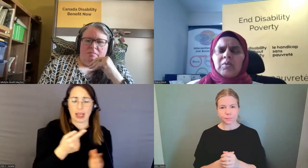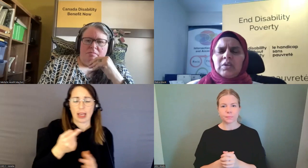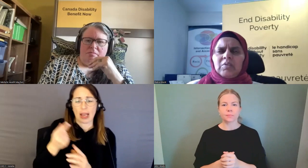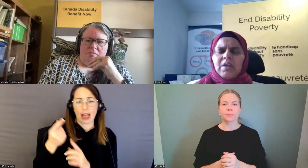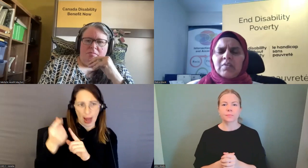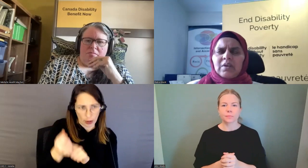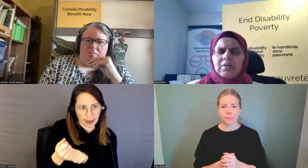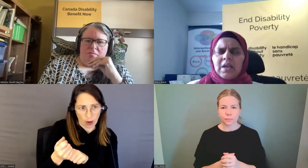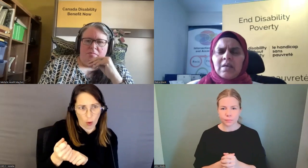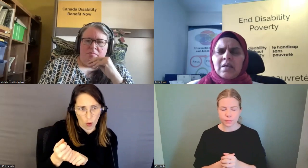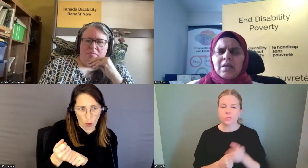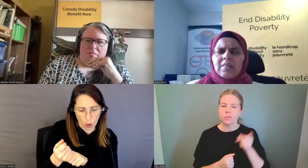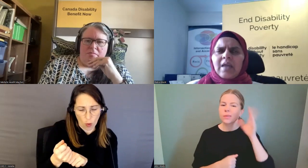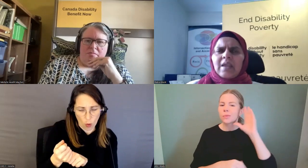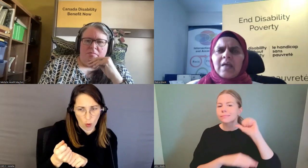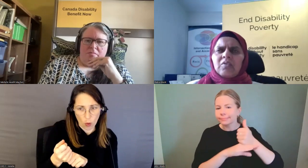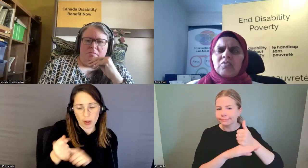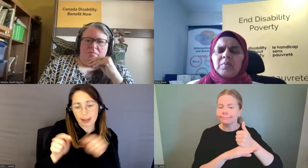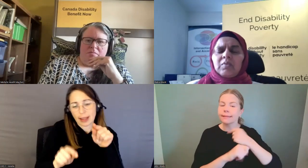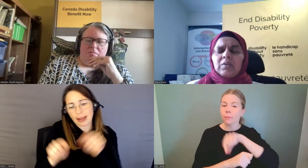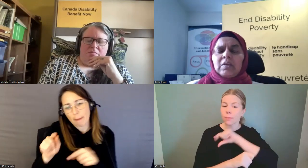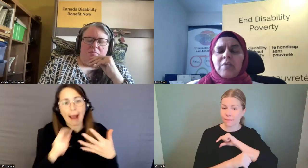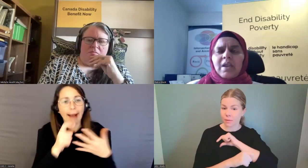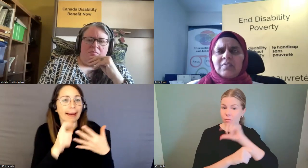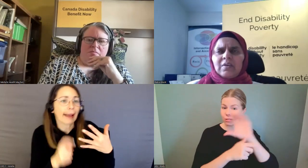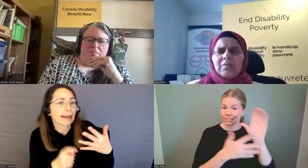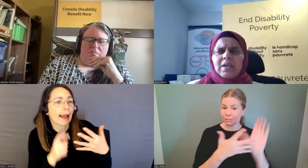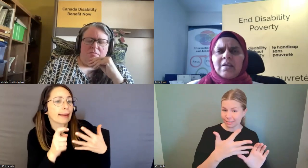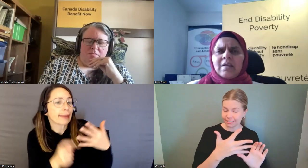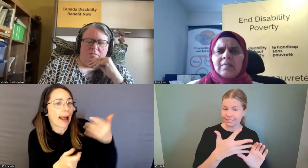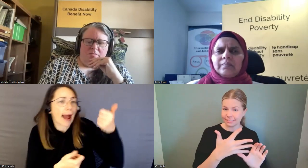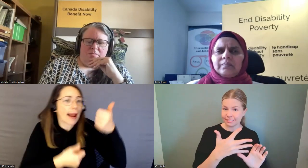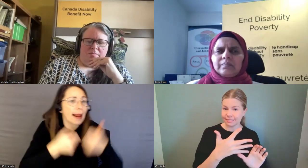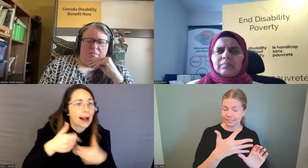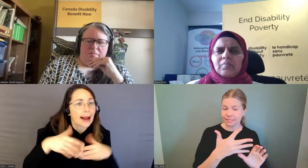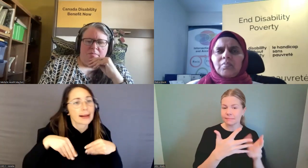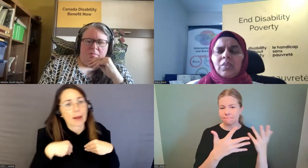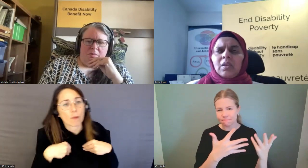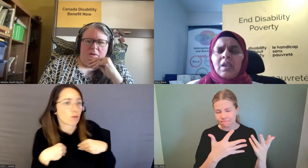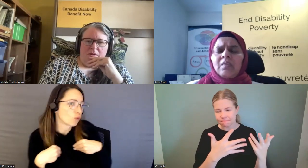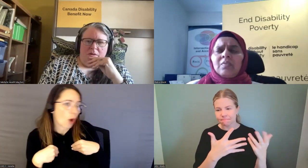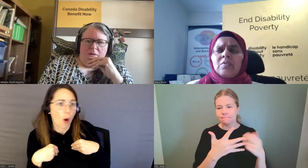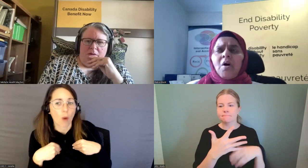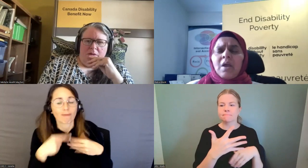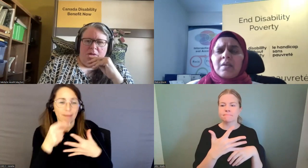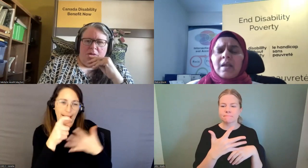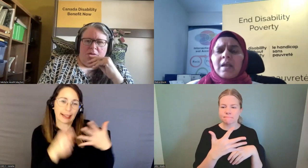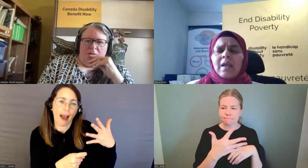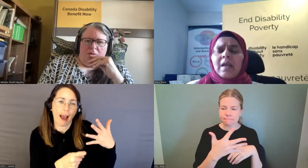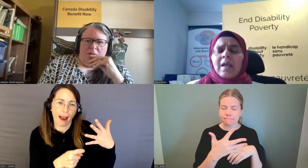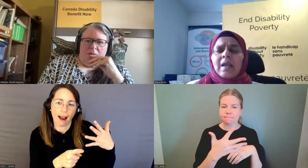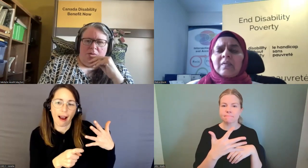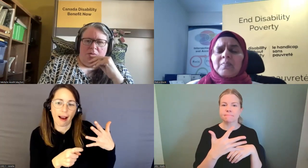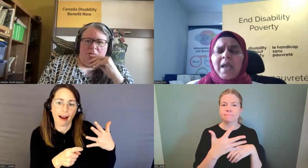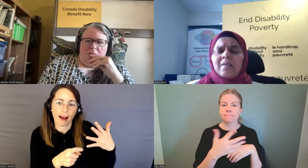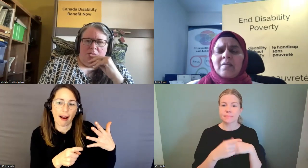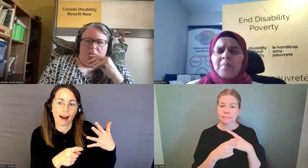CRITERIA. THAT ELIGIBILITY CRITERIA IS NOT RESPONDED UPON.